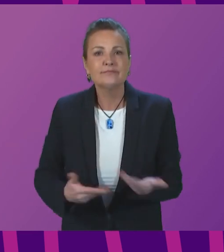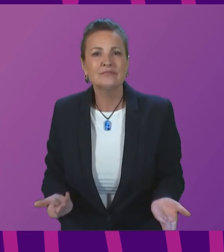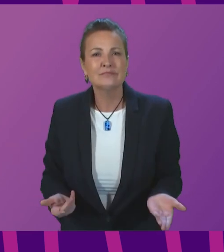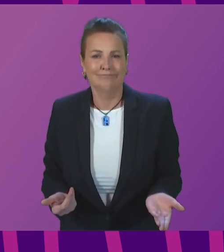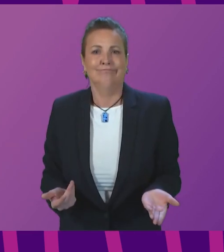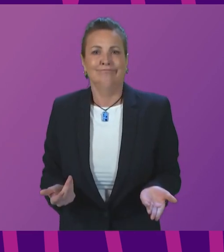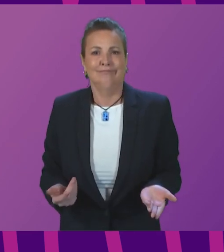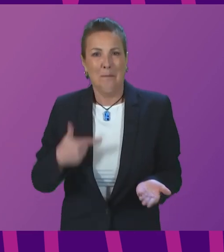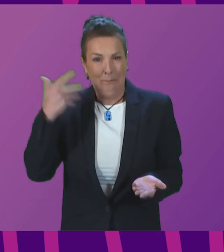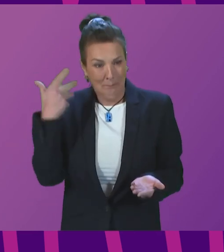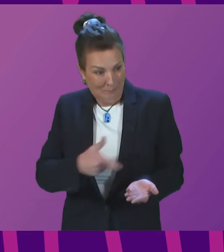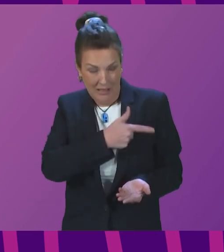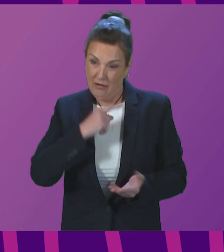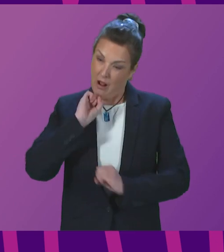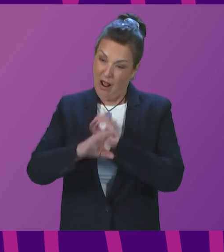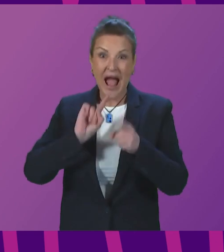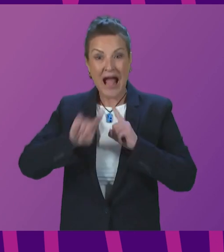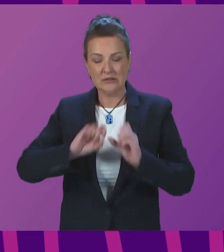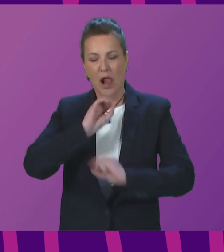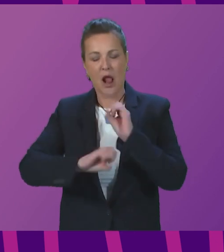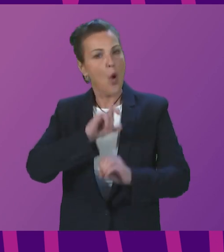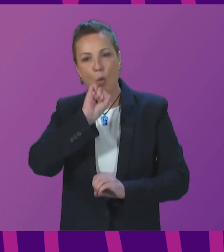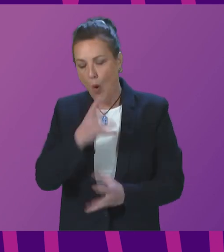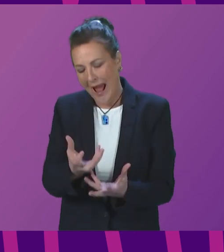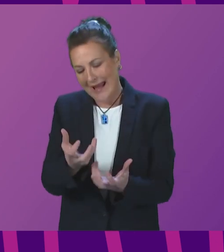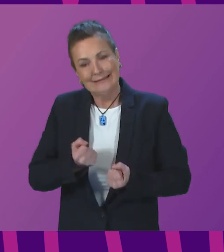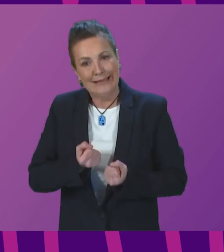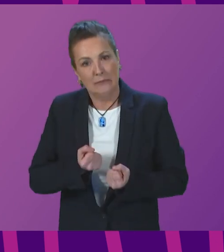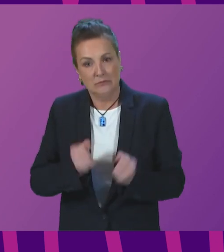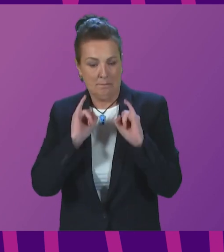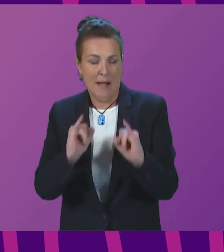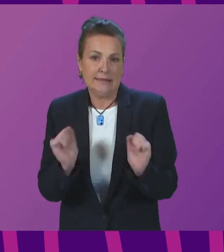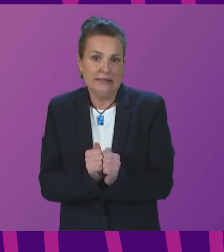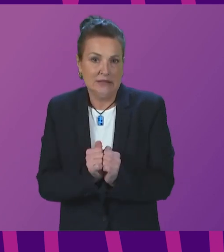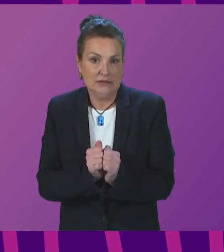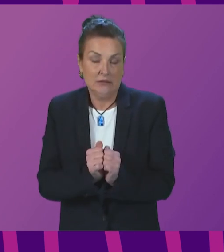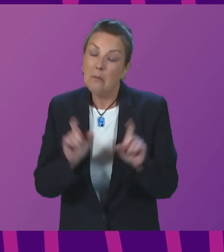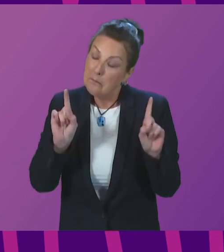Despite her very long answer, the First Minister could not accept that the deal was a bad deal.